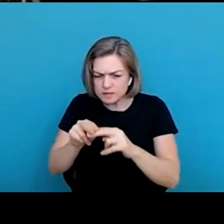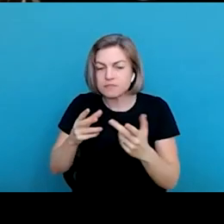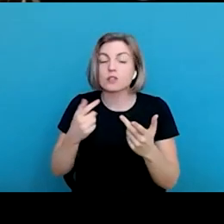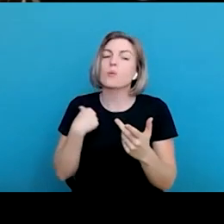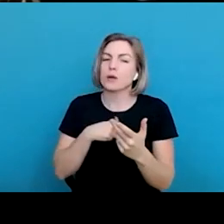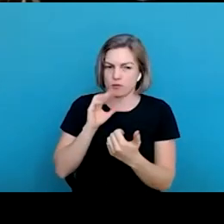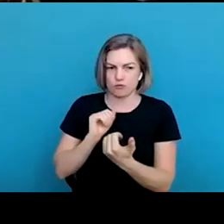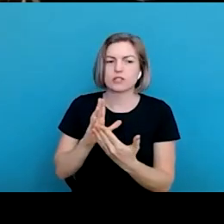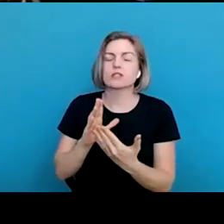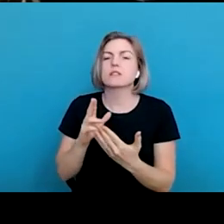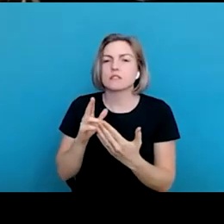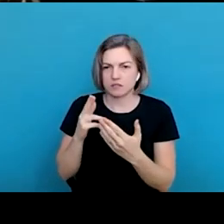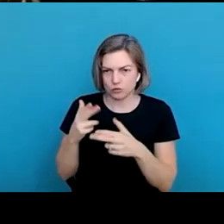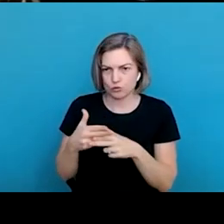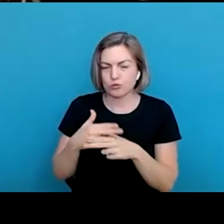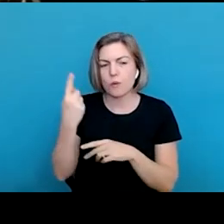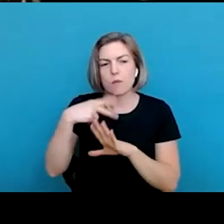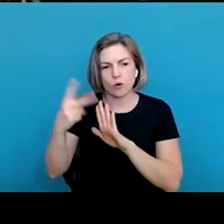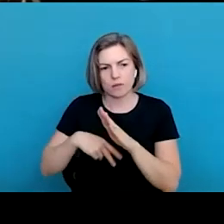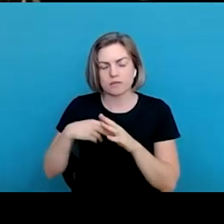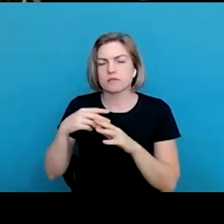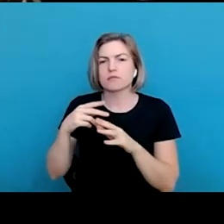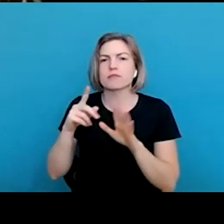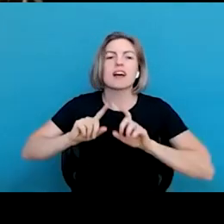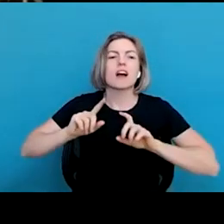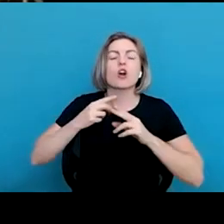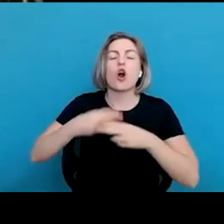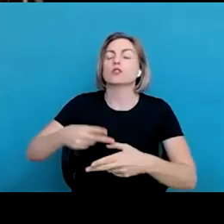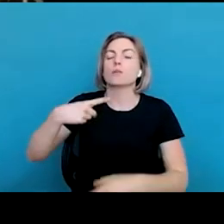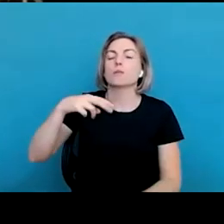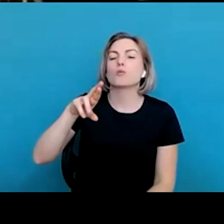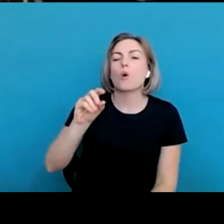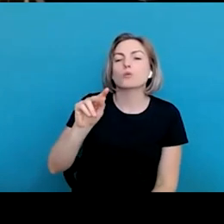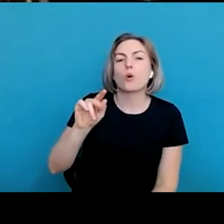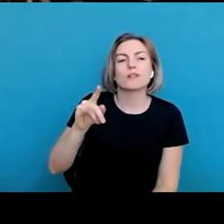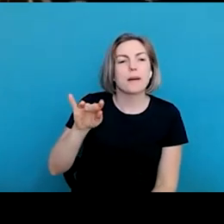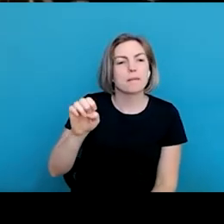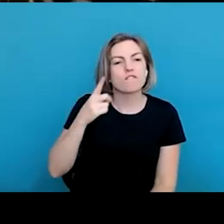We have a program called prototype for the people where we are going to try to get groups